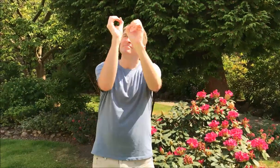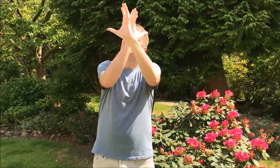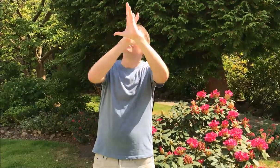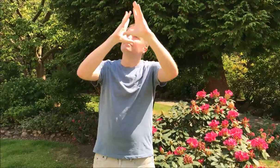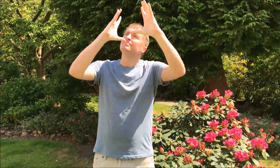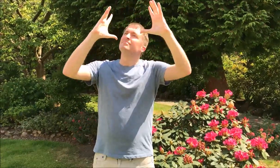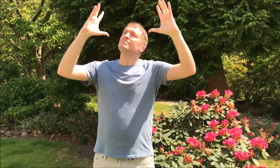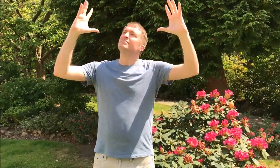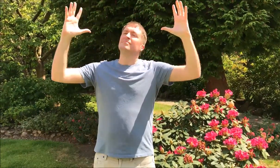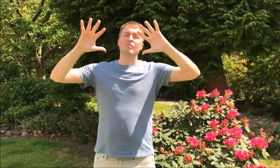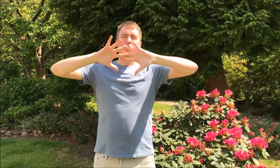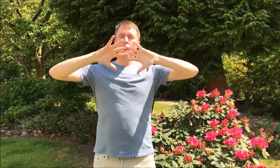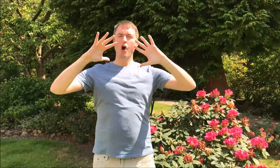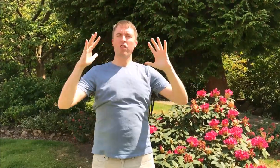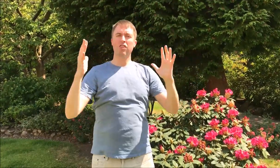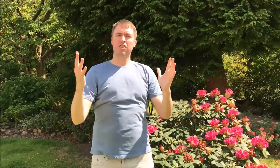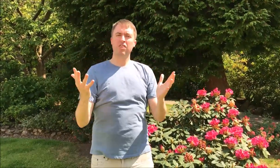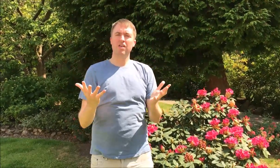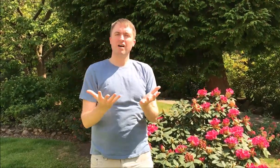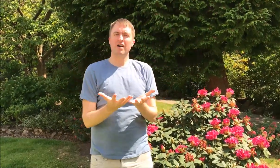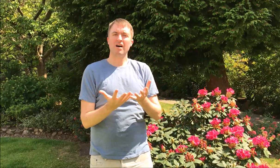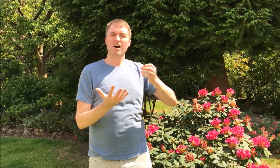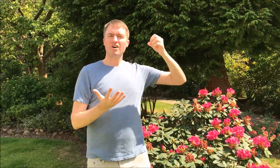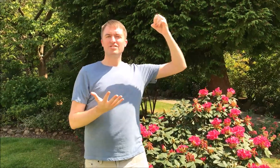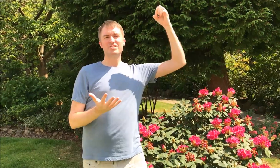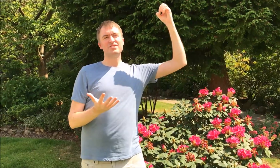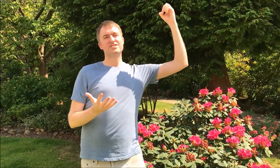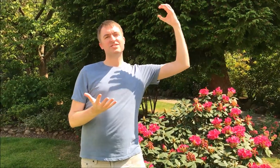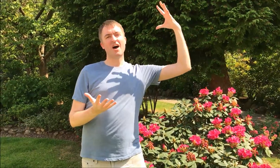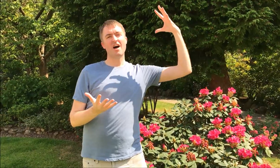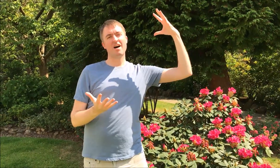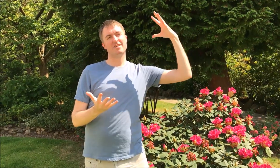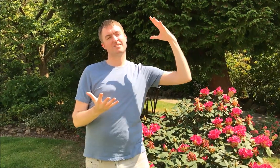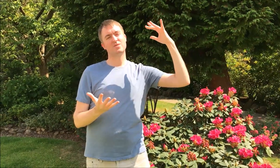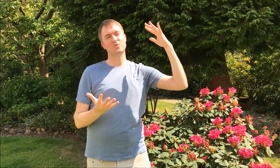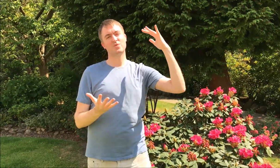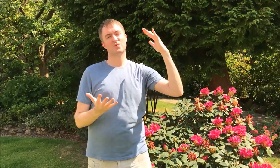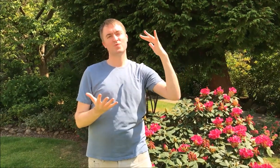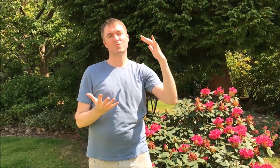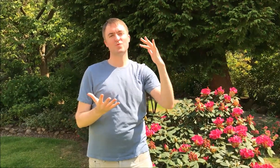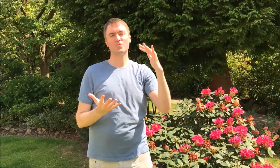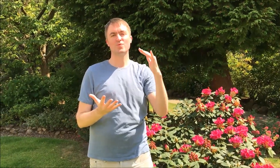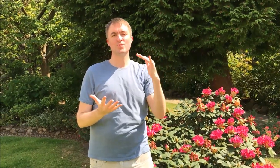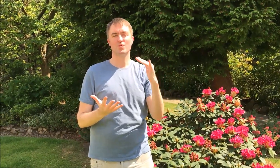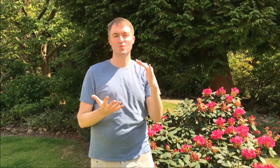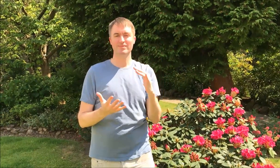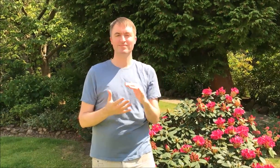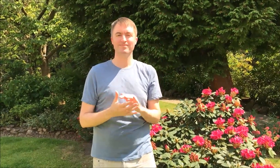Then I saw the earth blazing with sunlight: